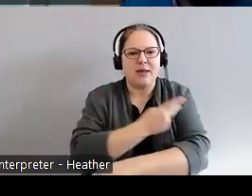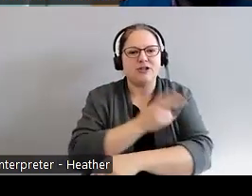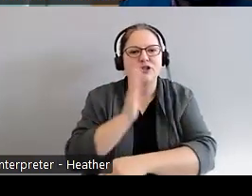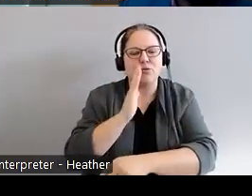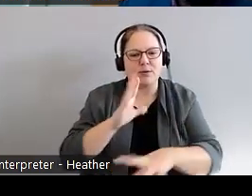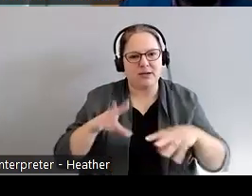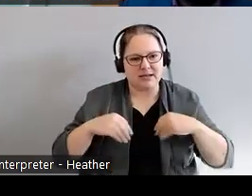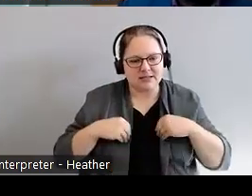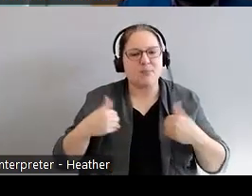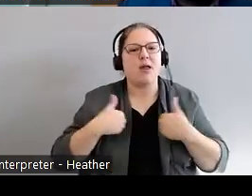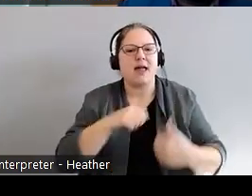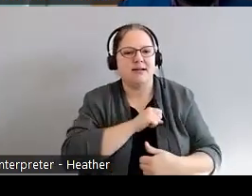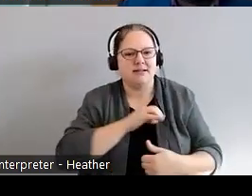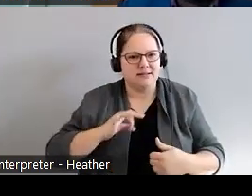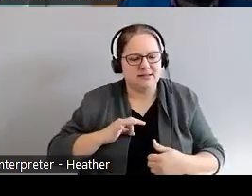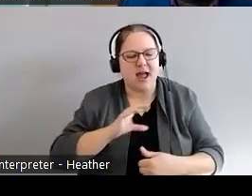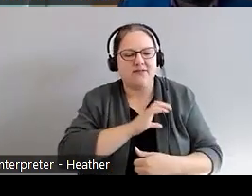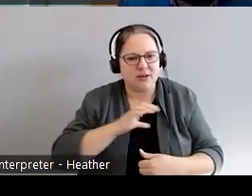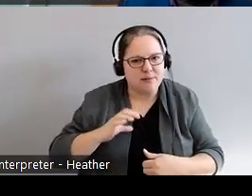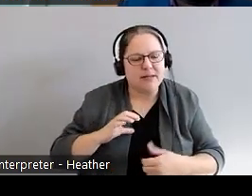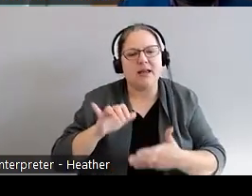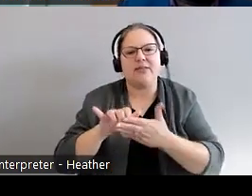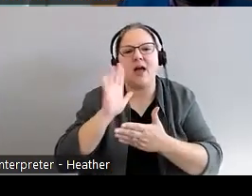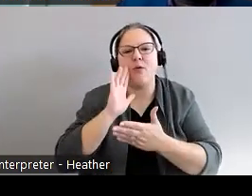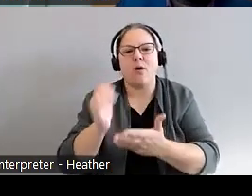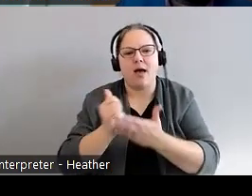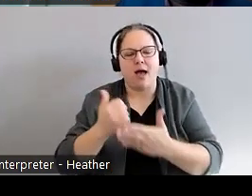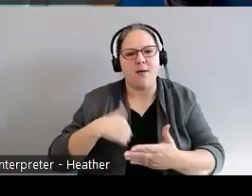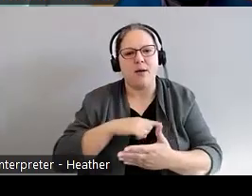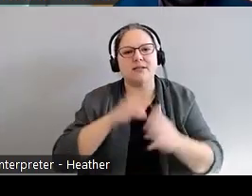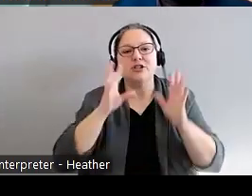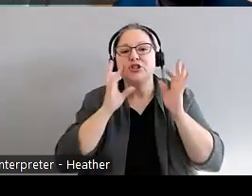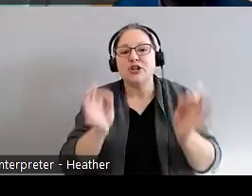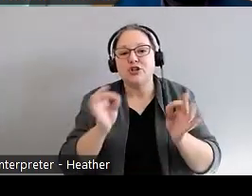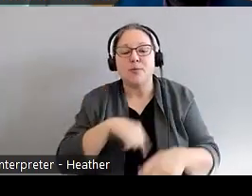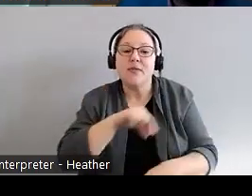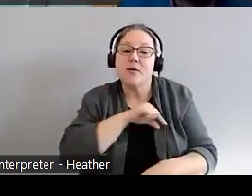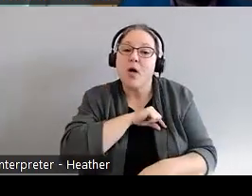staffing committee that uh helped us determine the qualification of the staff that was going